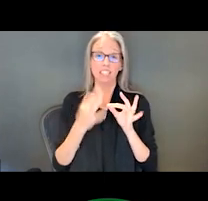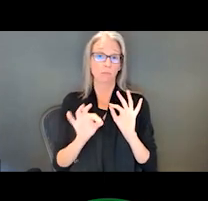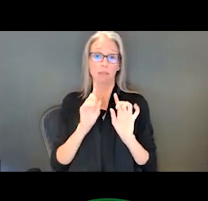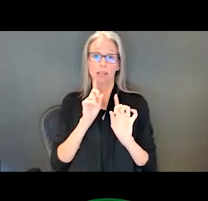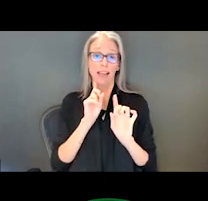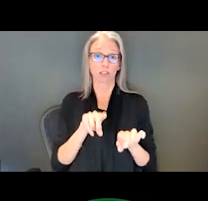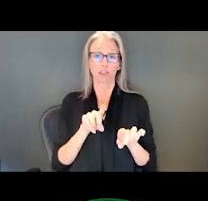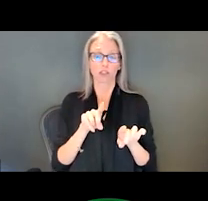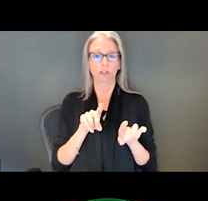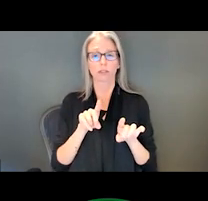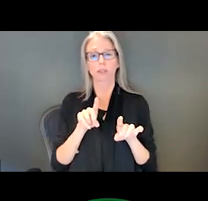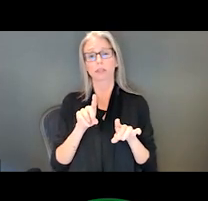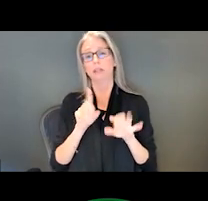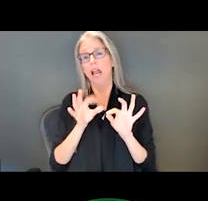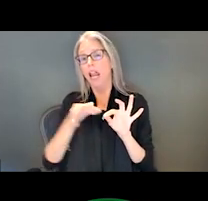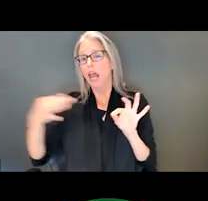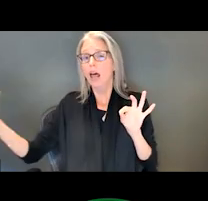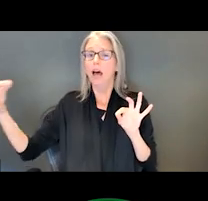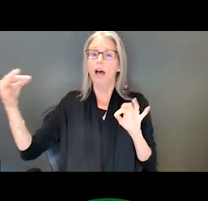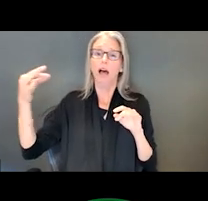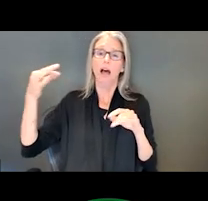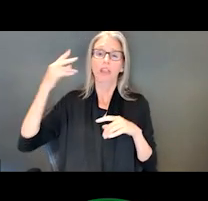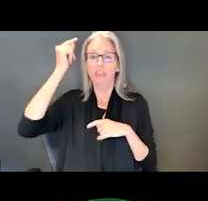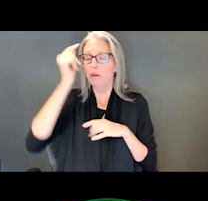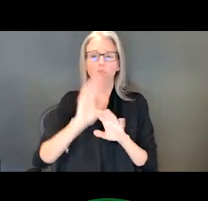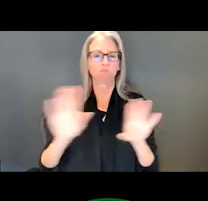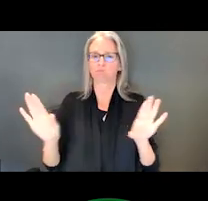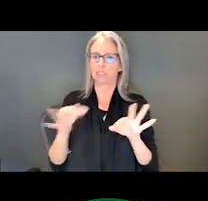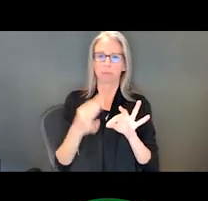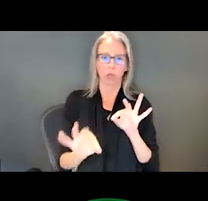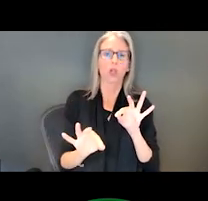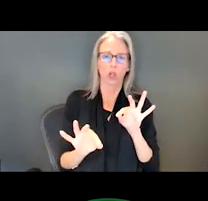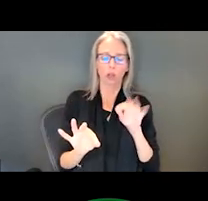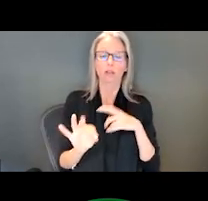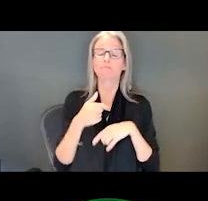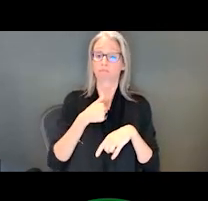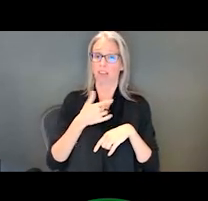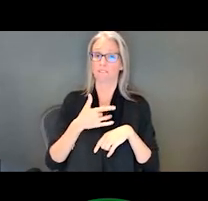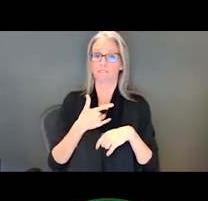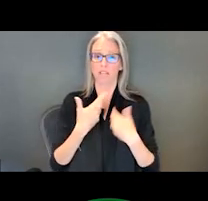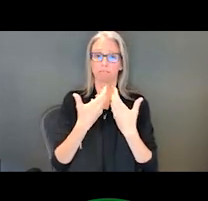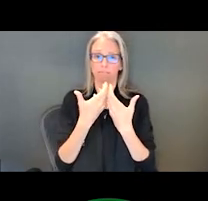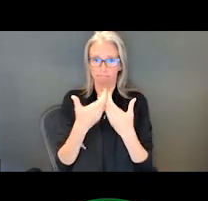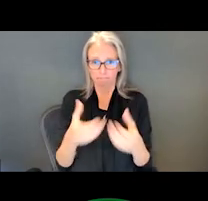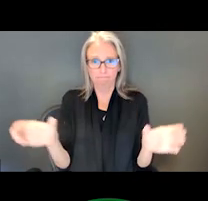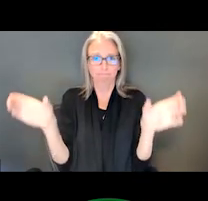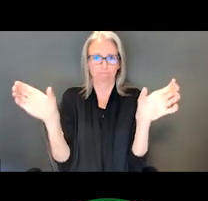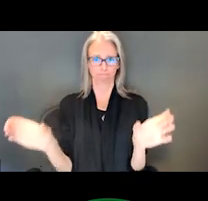is sort of what you're providing in a sense and inclusion is how the visibility is sort of what you're providing in a sense and inclusion is how the visitor is feeling.